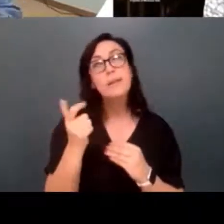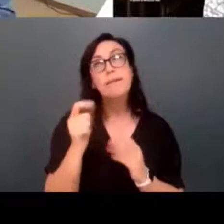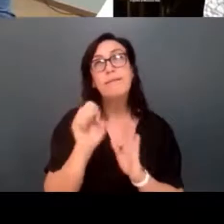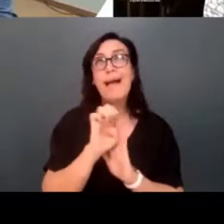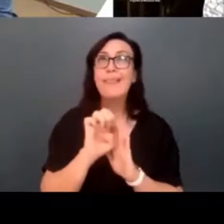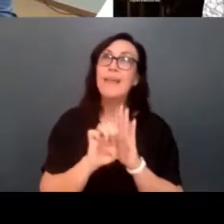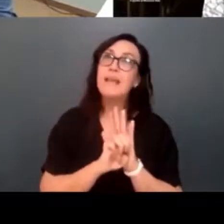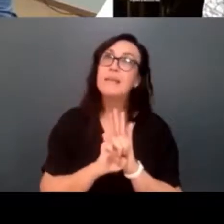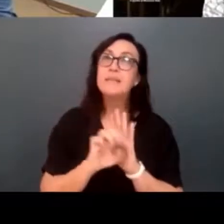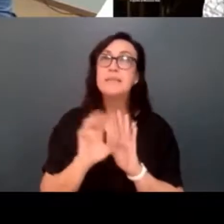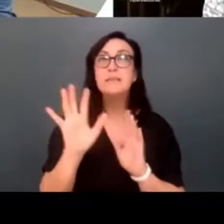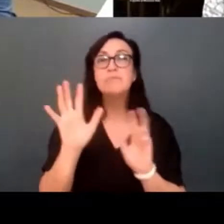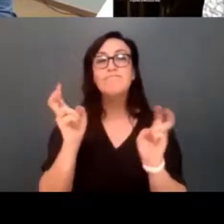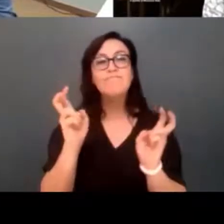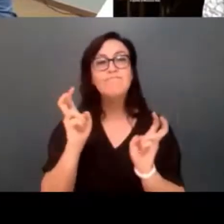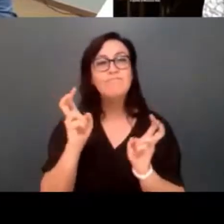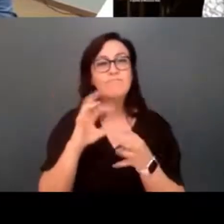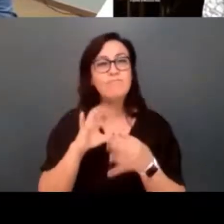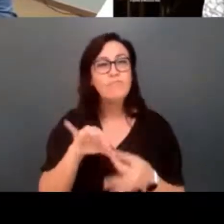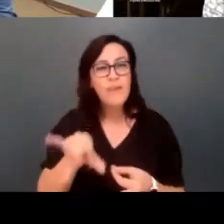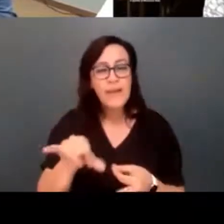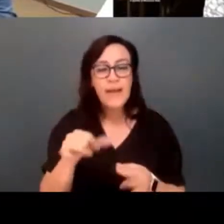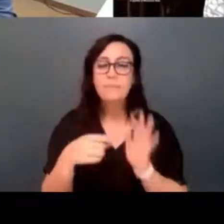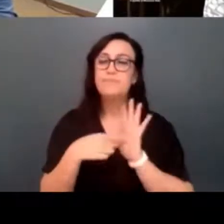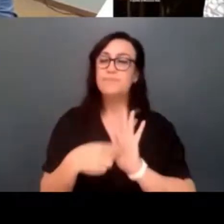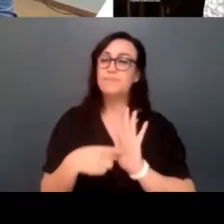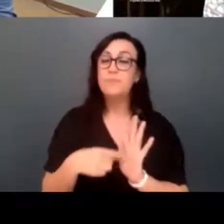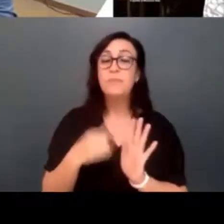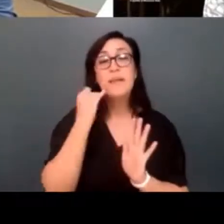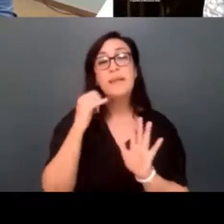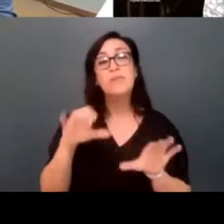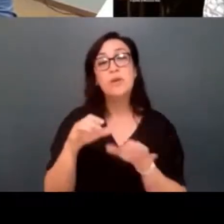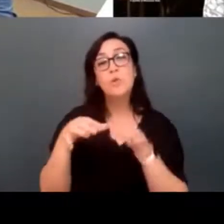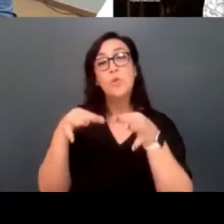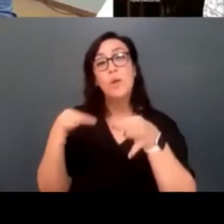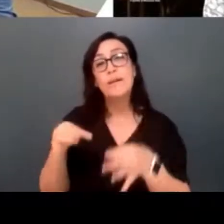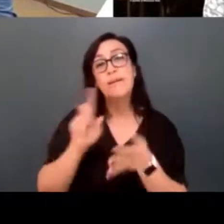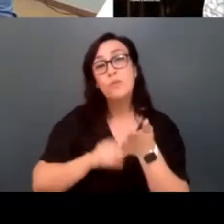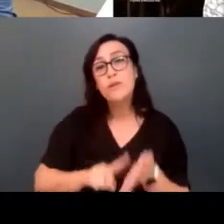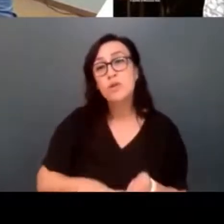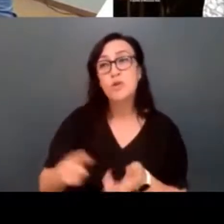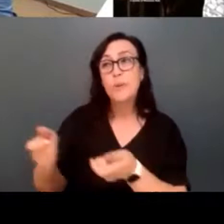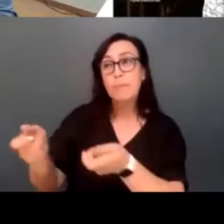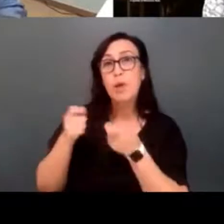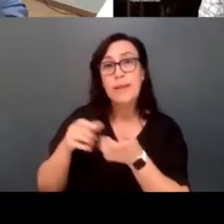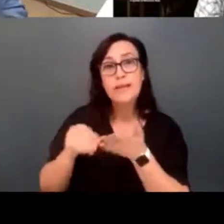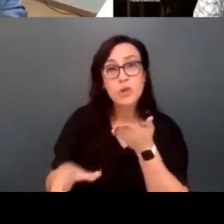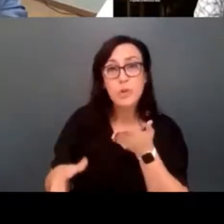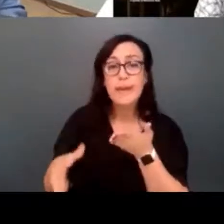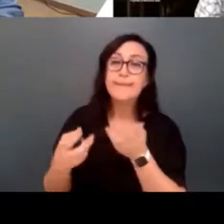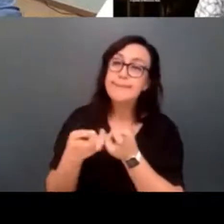That for example, when we do qualitative research and pull students in an example I'll give is I worked with a focus group of